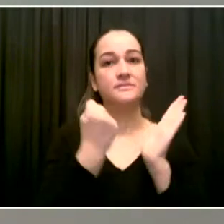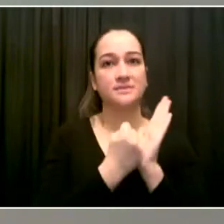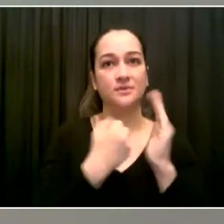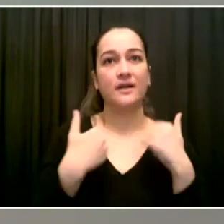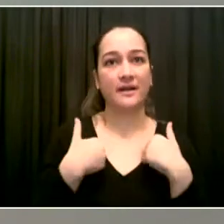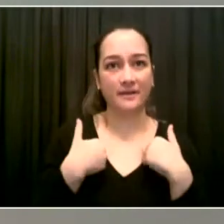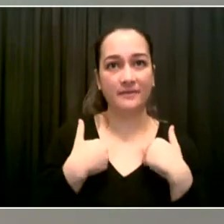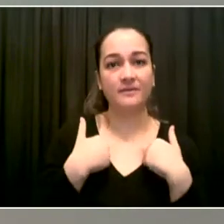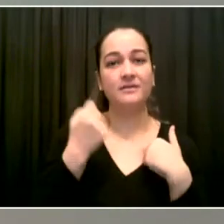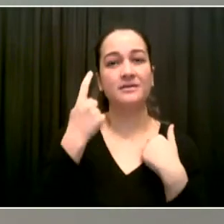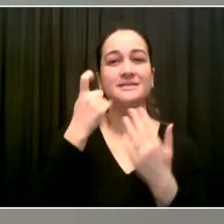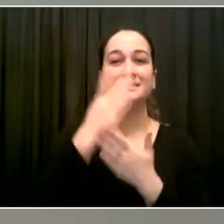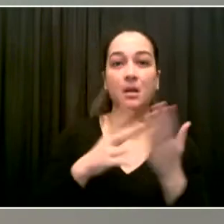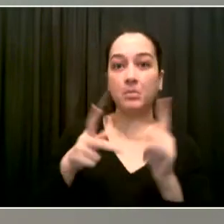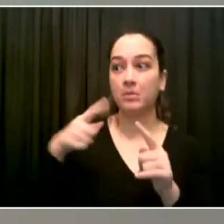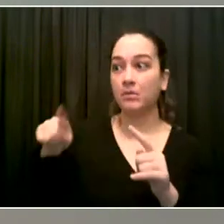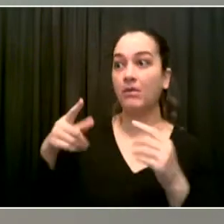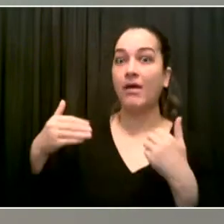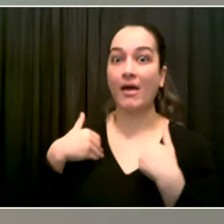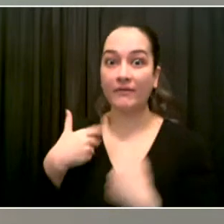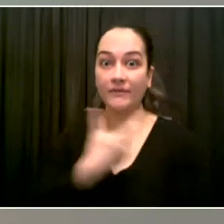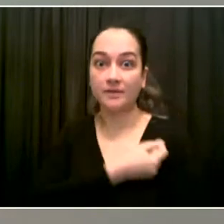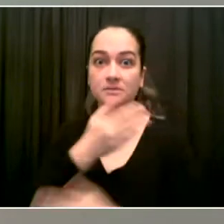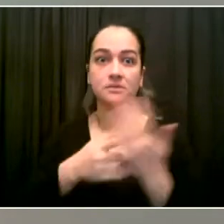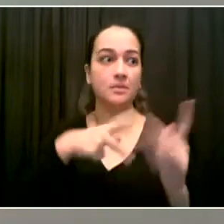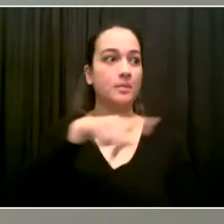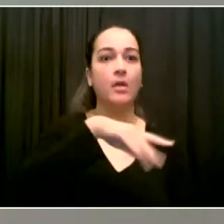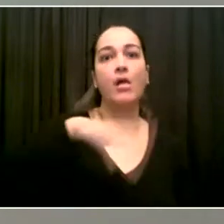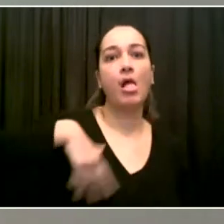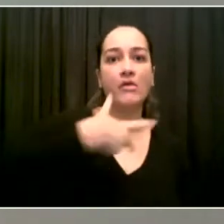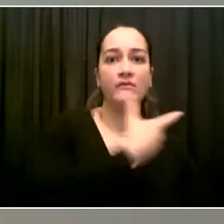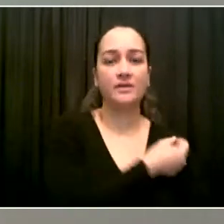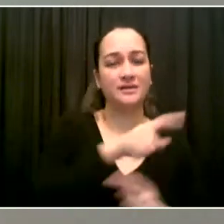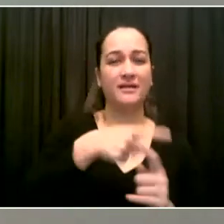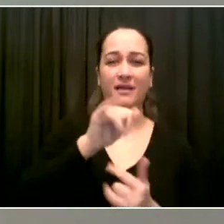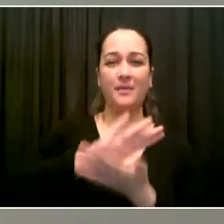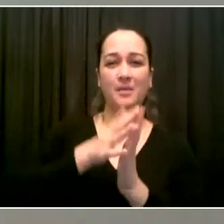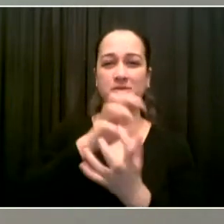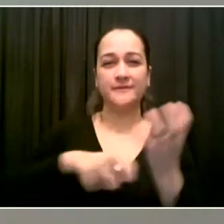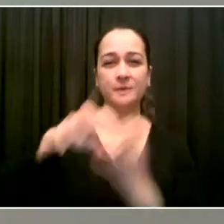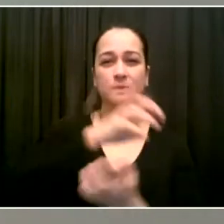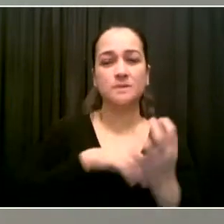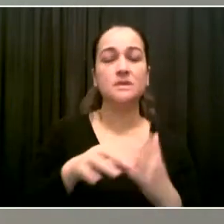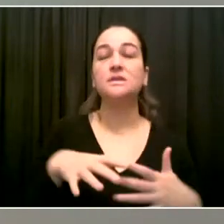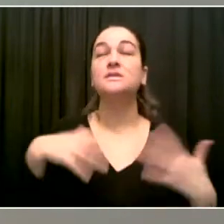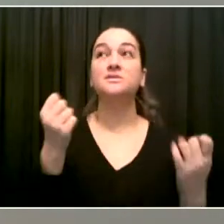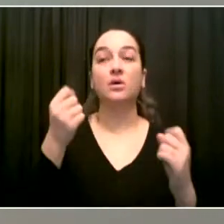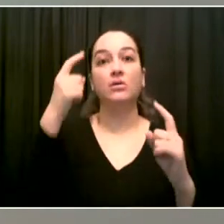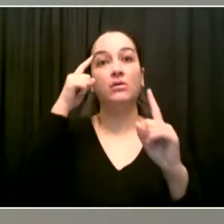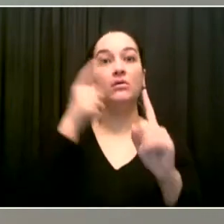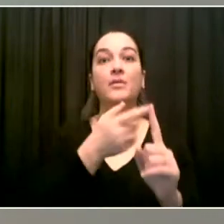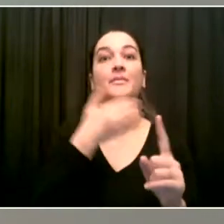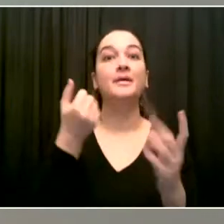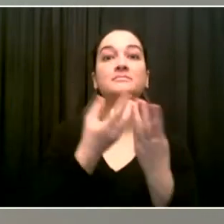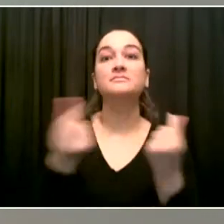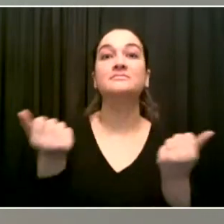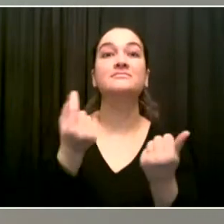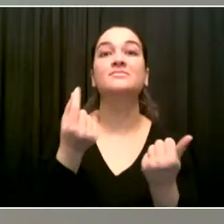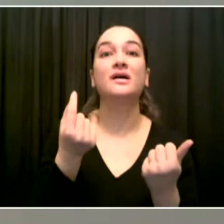A TREMENDNDS OU LEAD NEED ERIC CITY THRIVES BECAUSE IT'S A LARGE